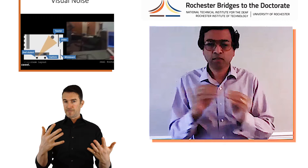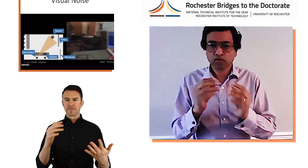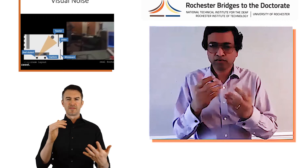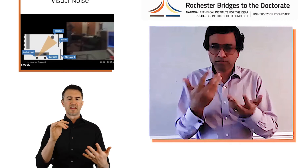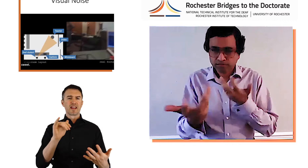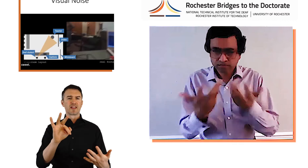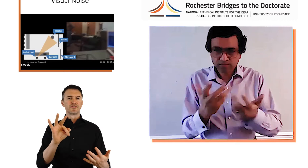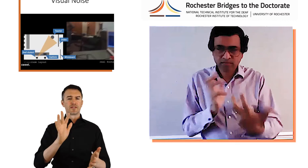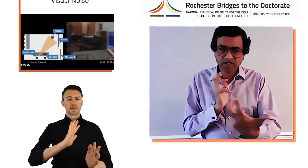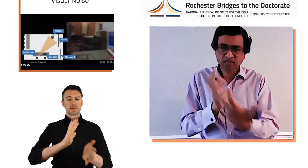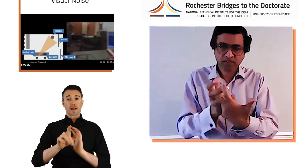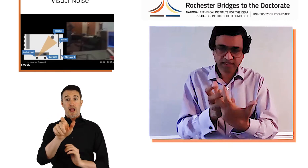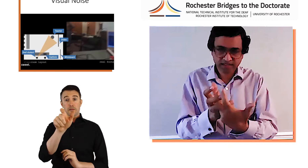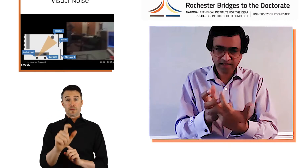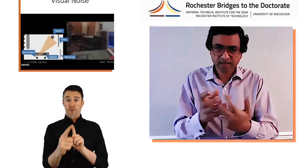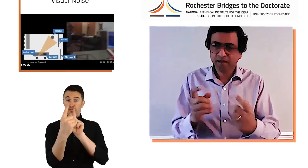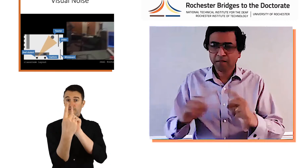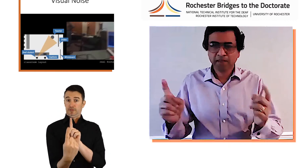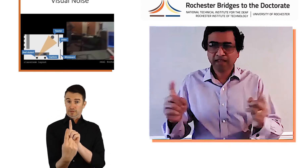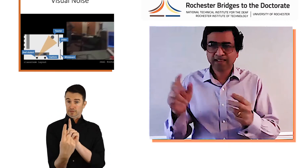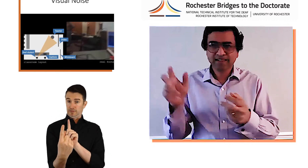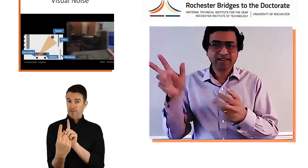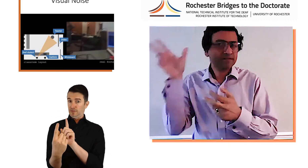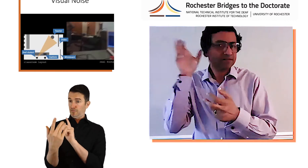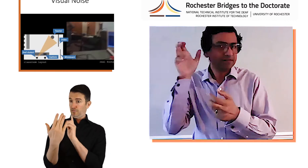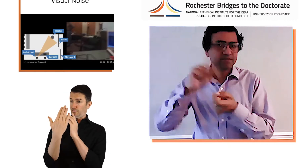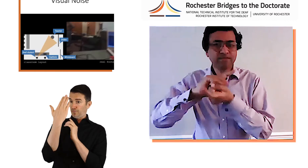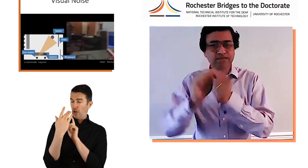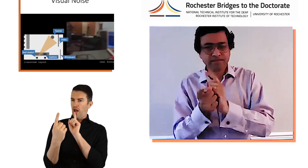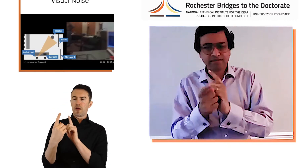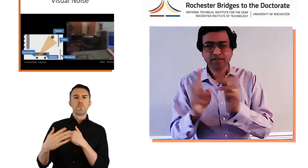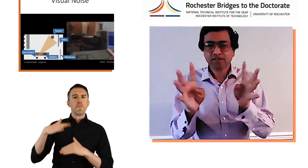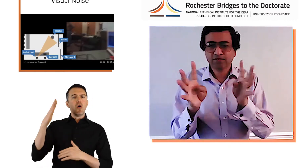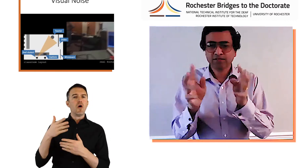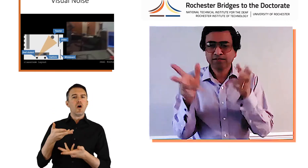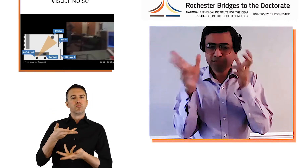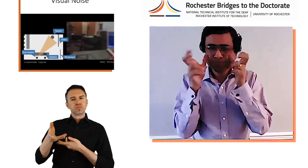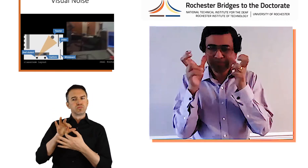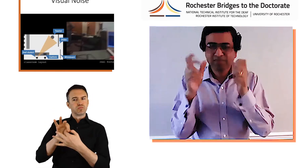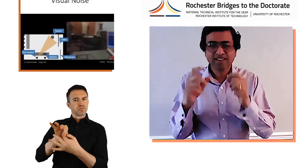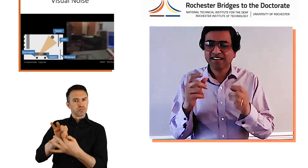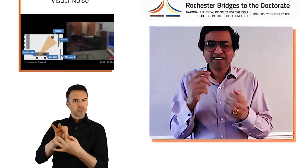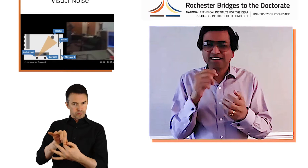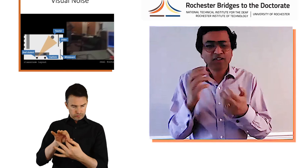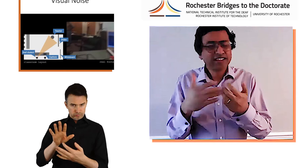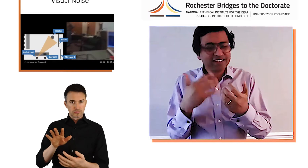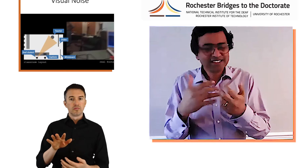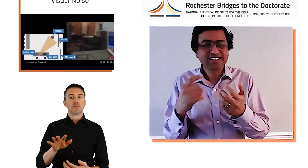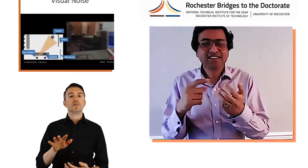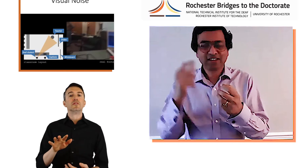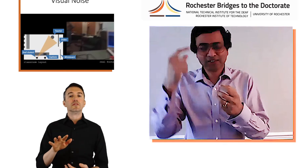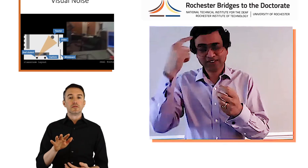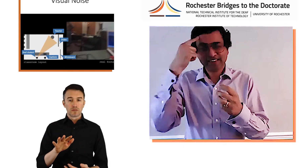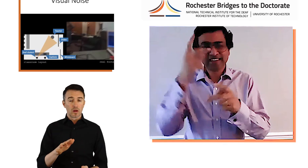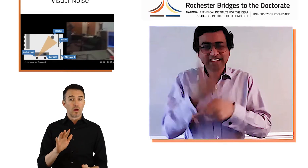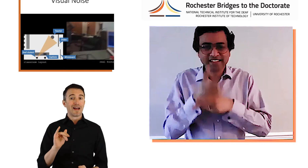You have to think carefully about how you can make it more easy to access both modalities,